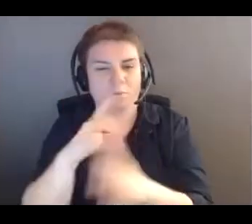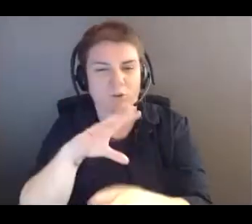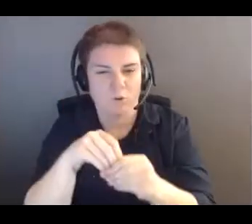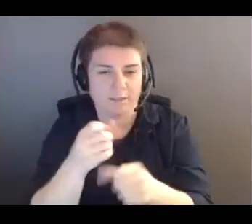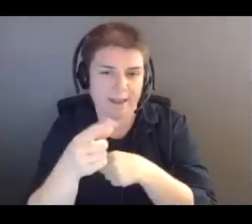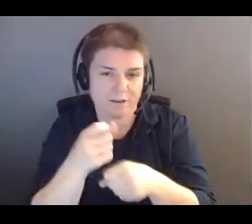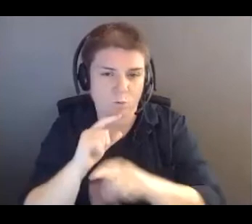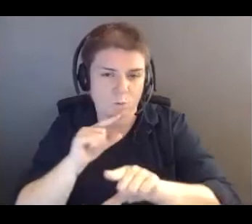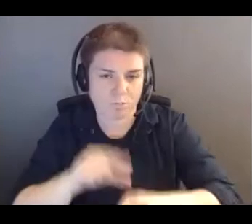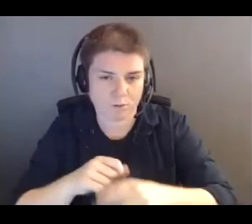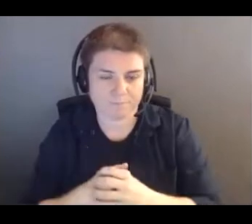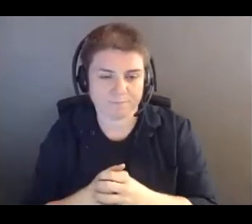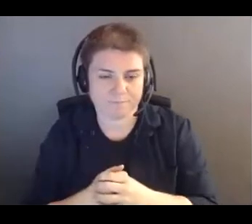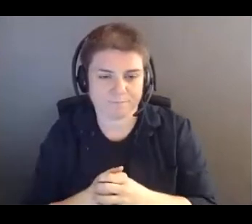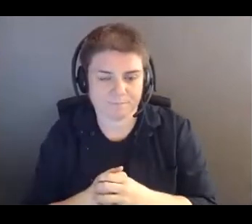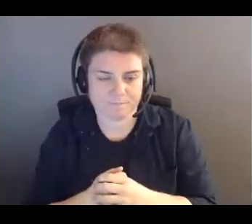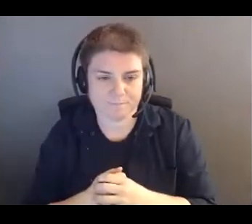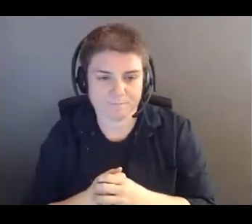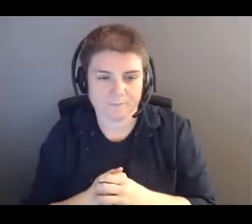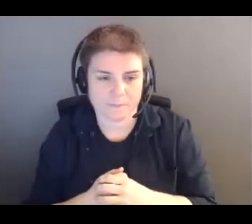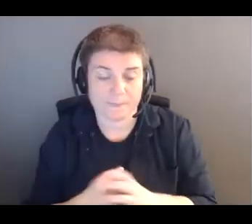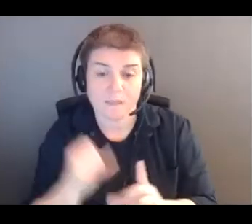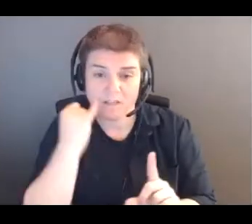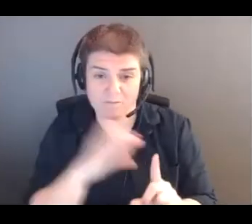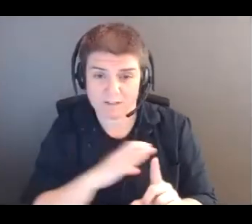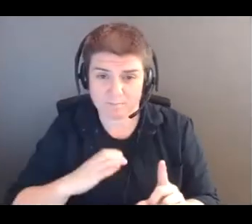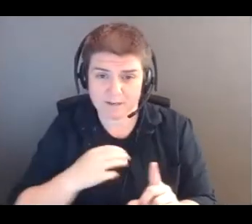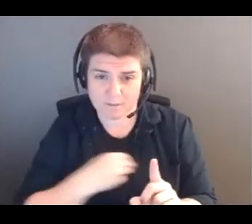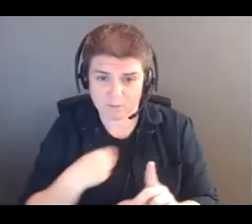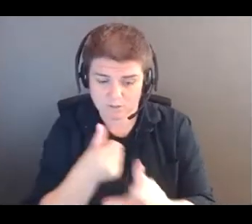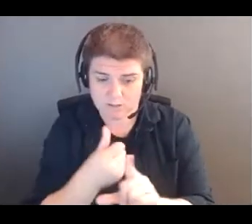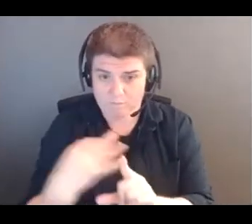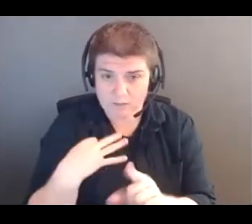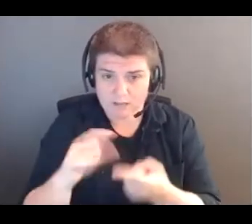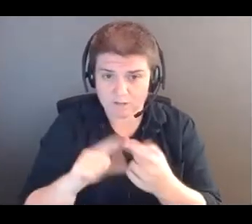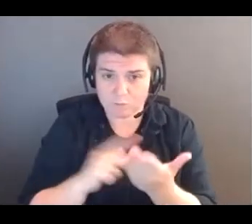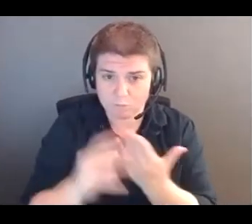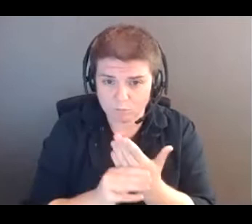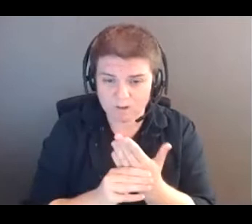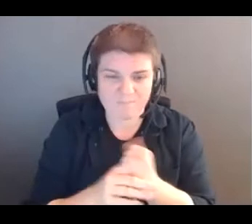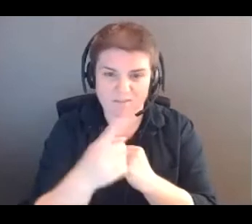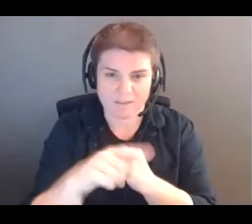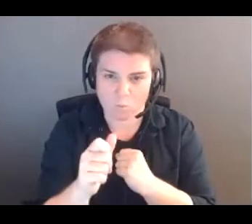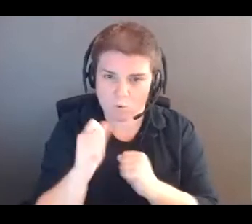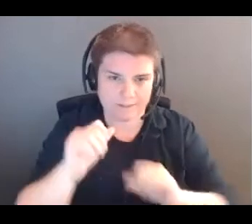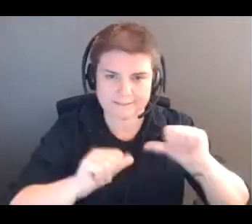a committee member has applied to the program, they will not assess their own application,